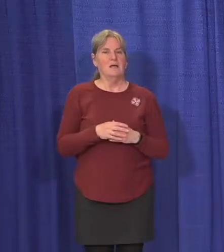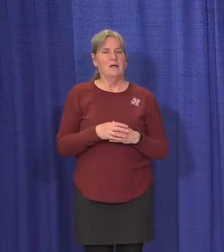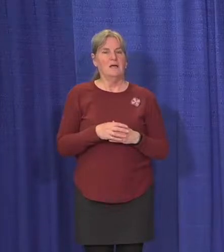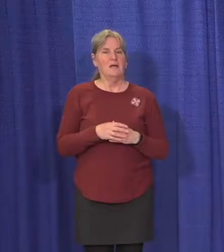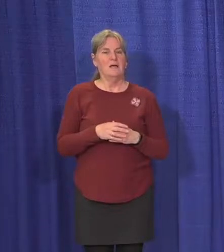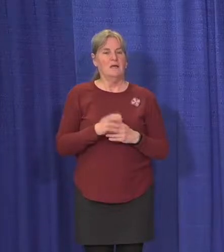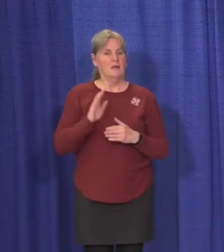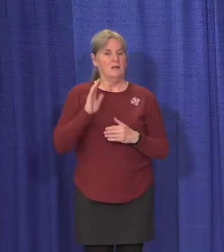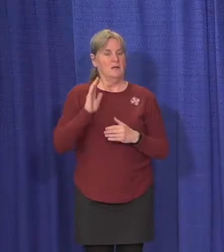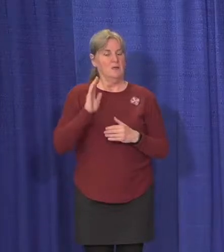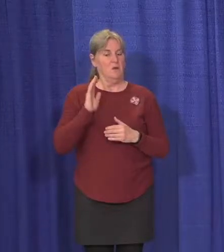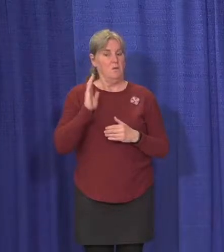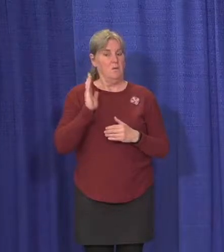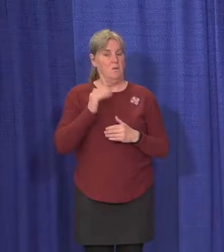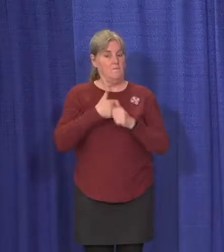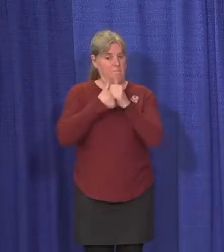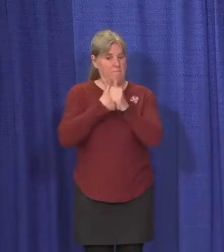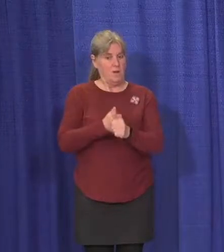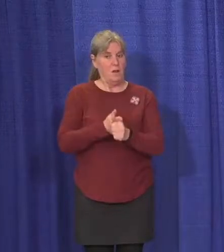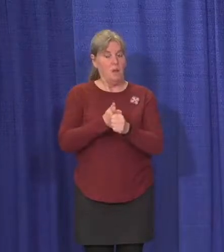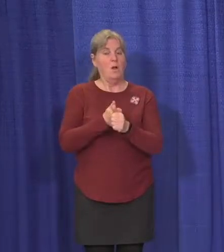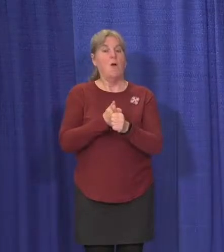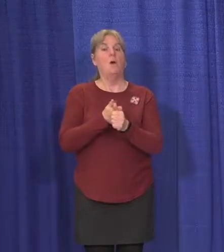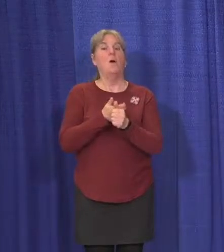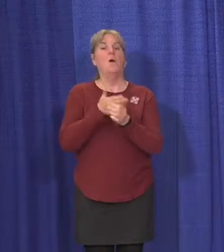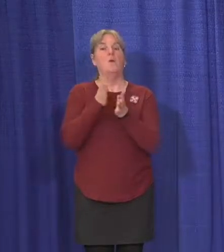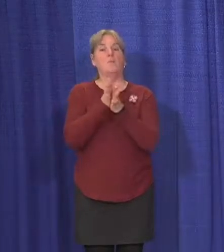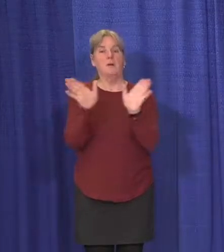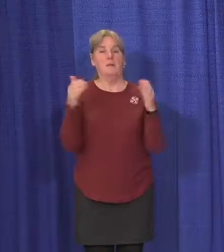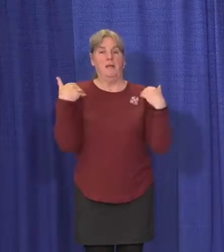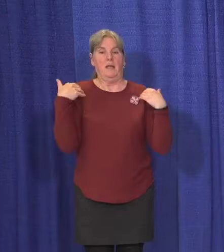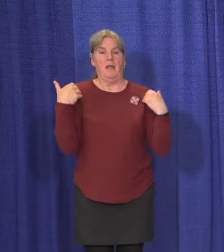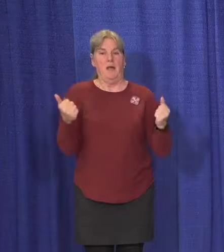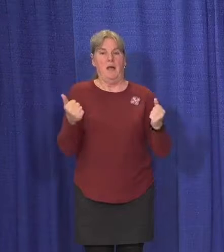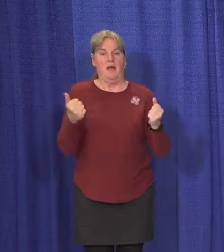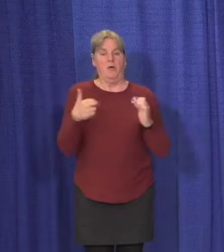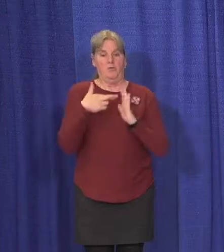think we've shown that with protocol and public health